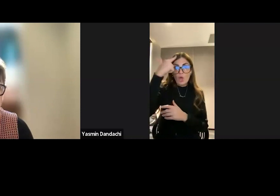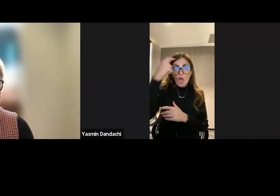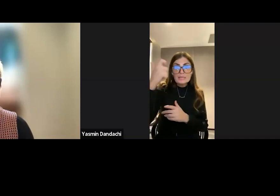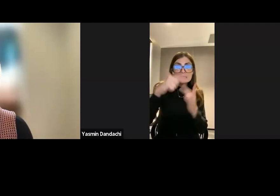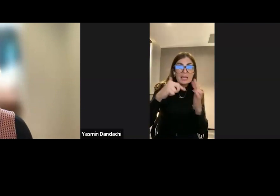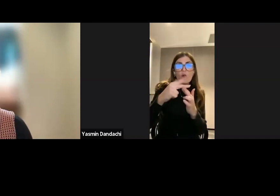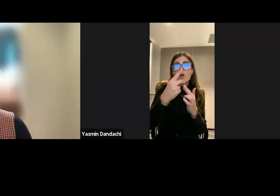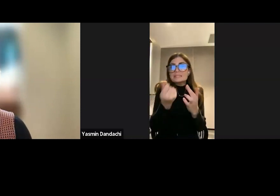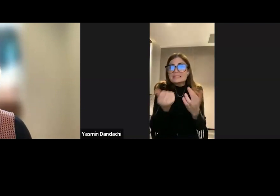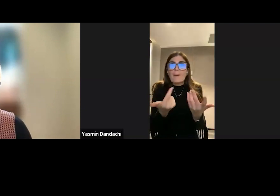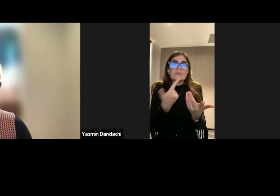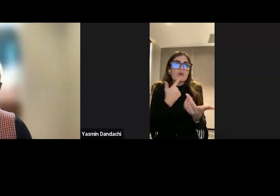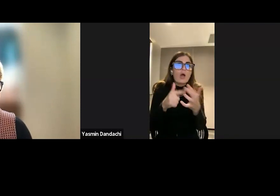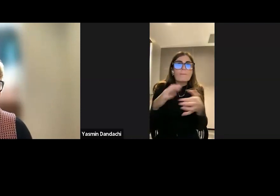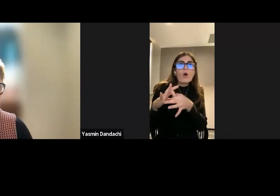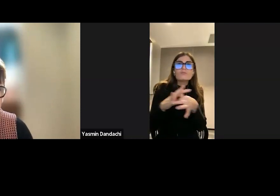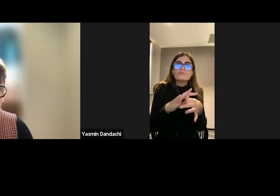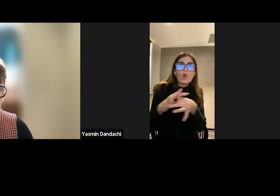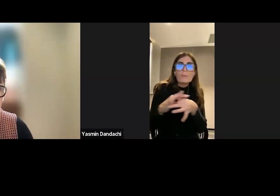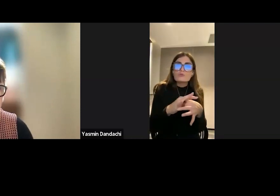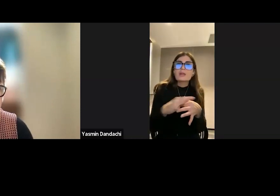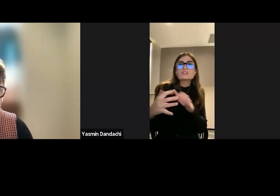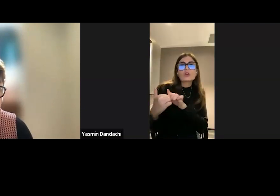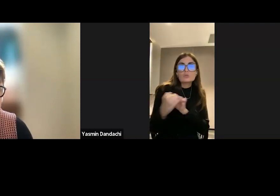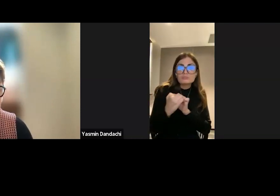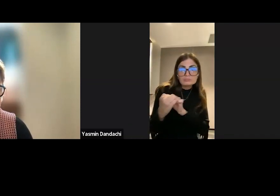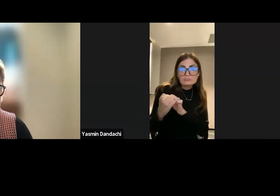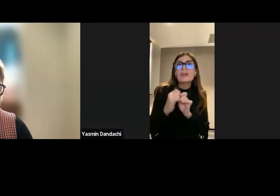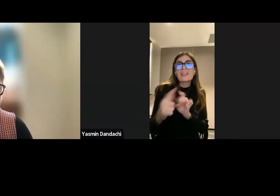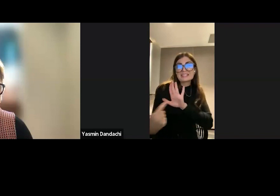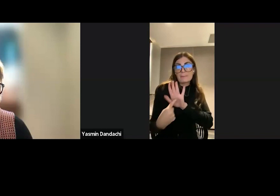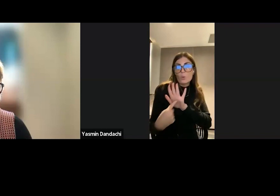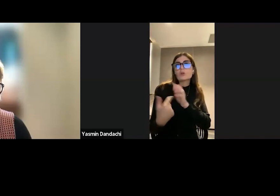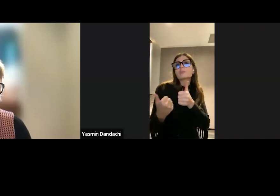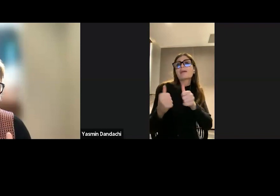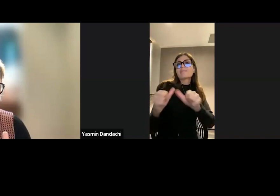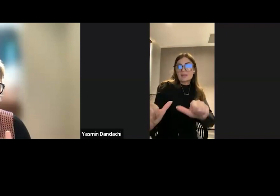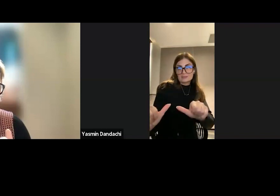and coordination as fundamental to effectiveness.